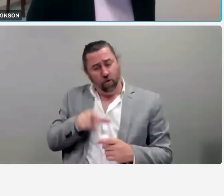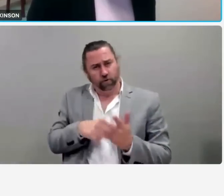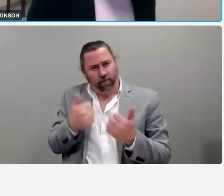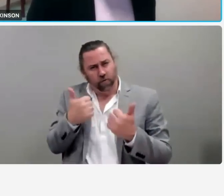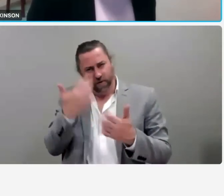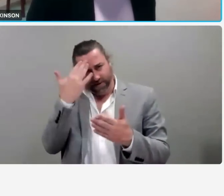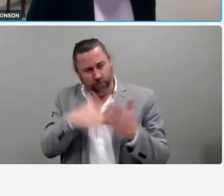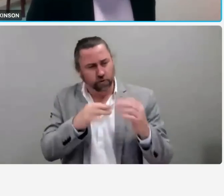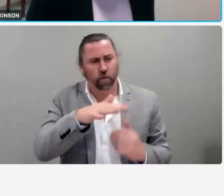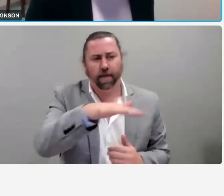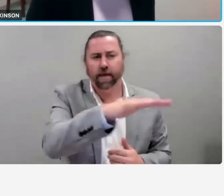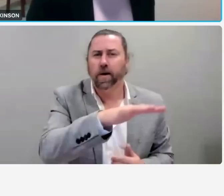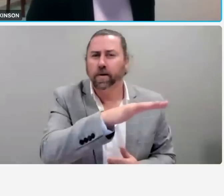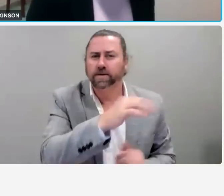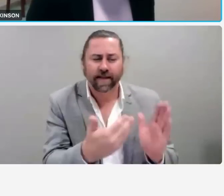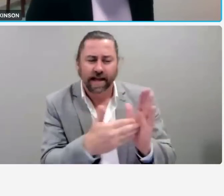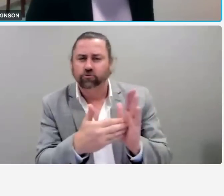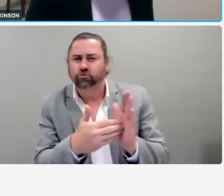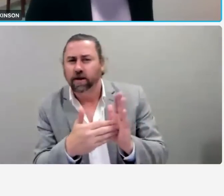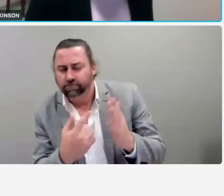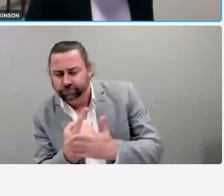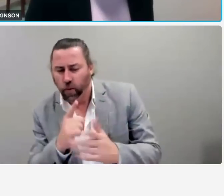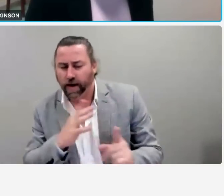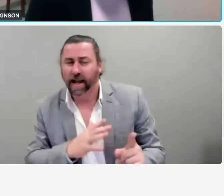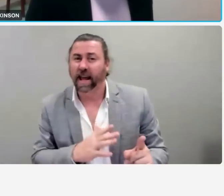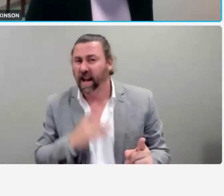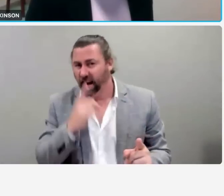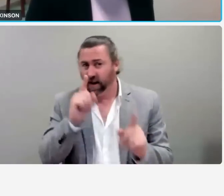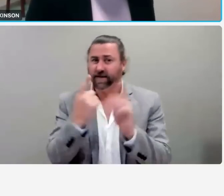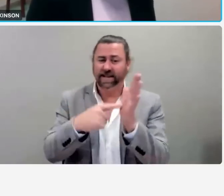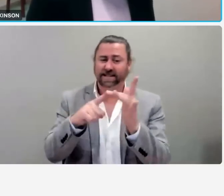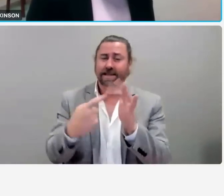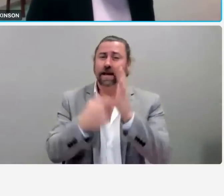felt there was some scope for a tiered approach and in some cases a client may benefit from the skills of